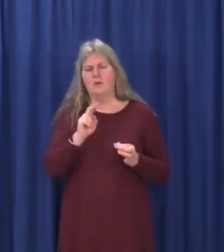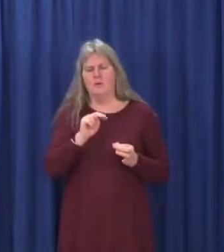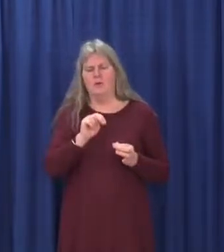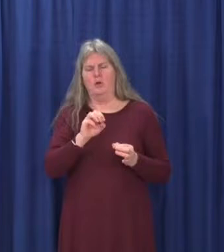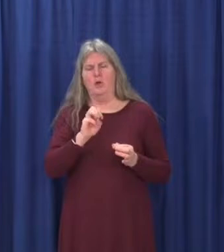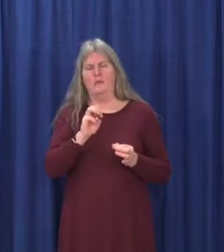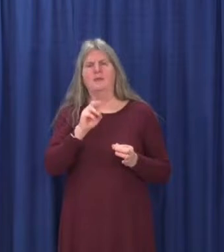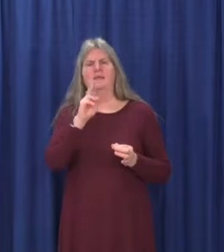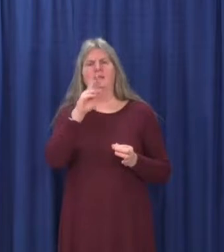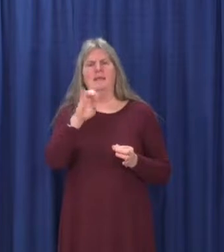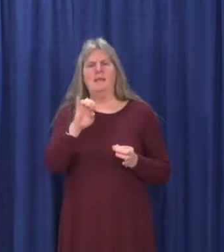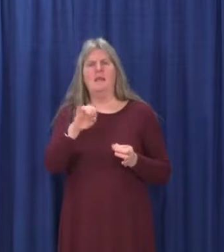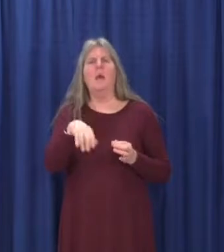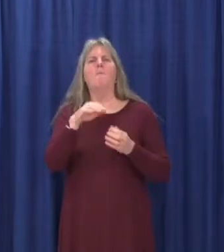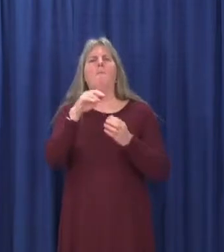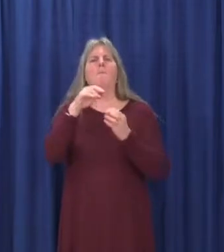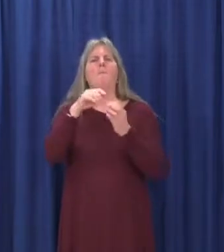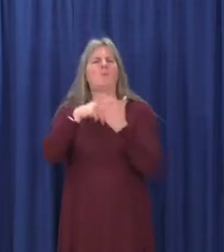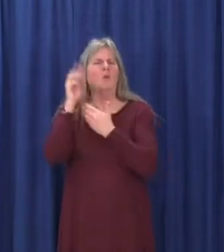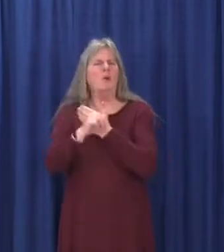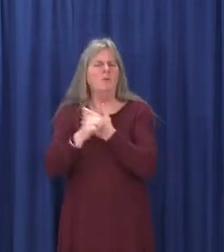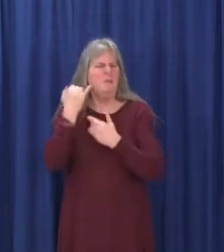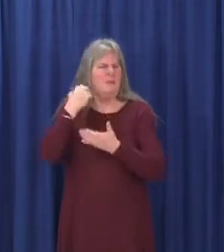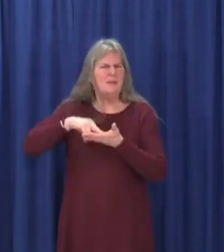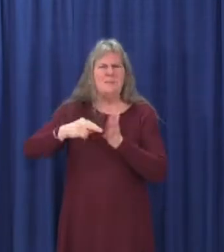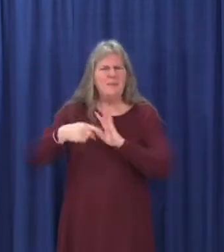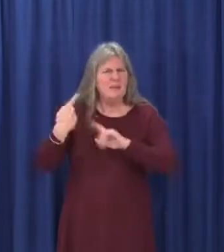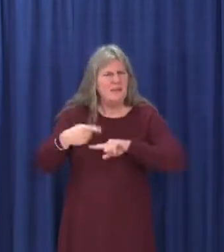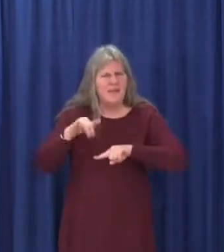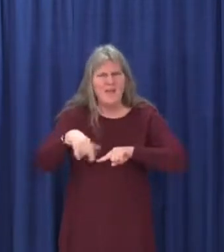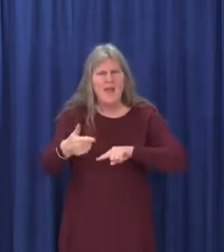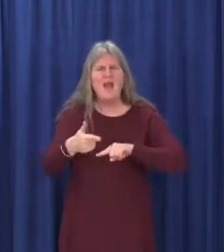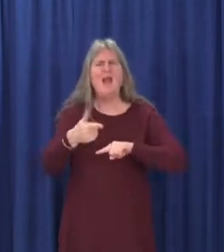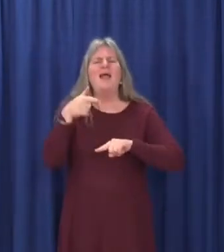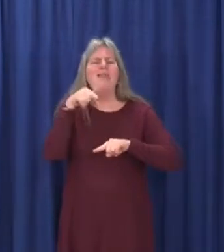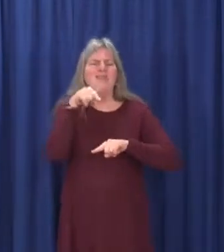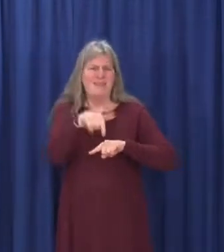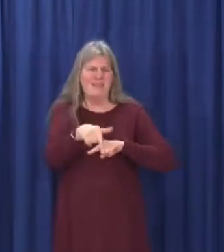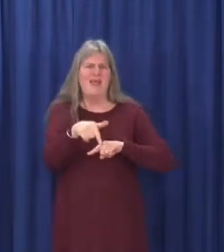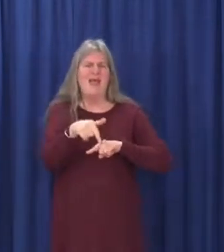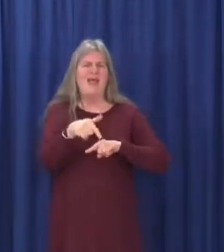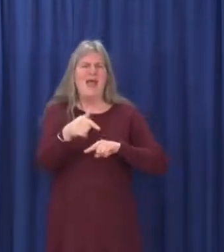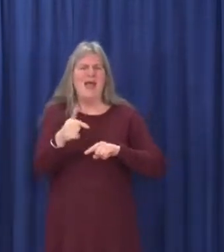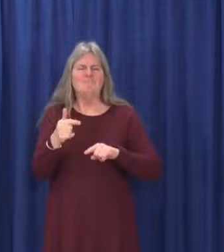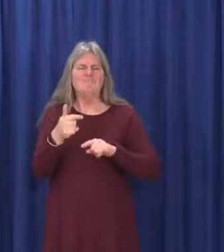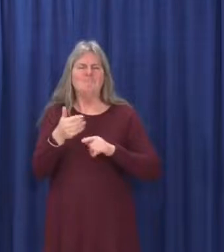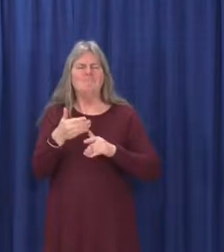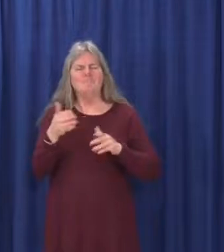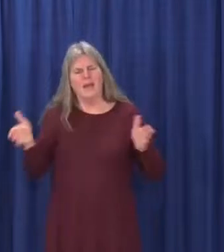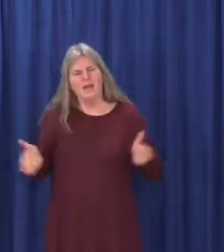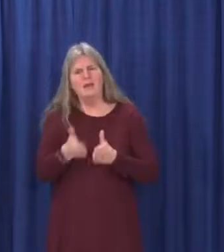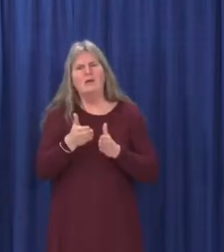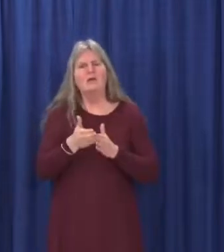For those who don't know the Yukon Nominee Program, is the Yukon’s main economic immigration program. When local staff cannot be